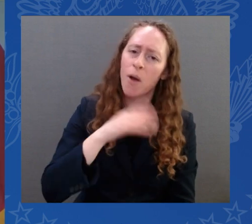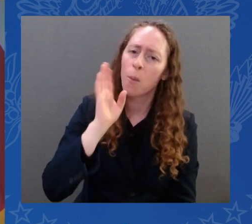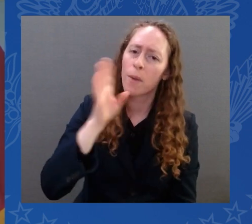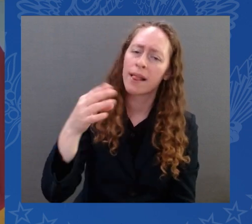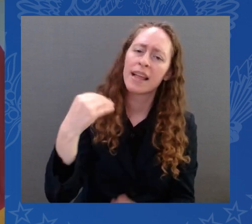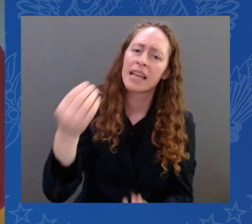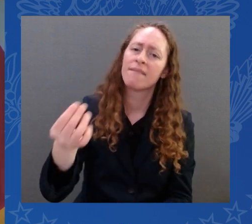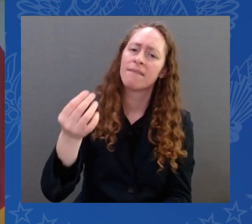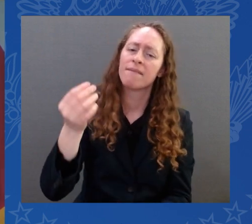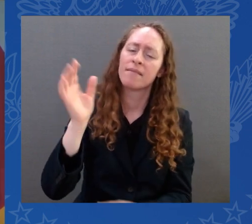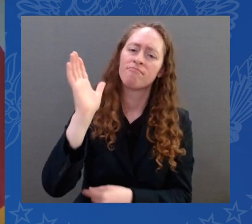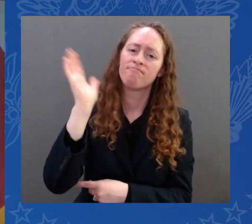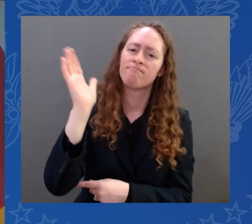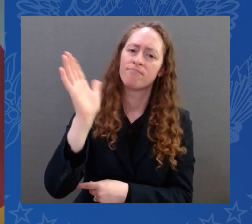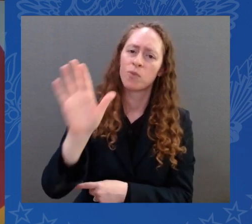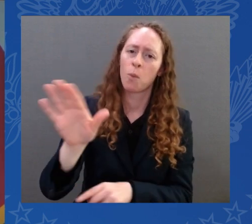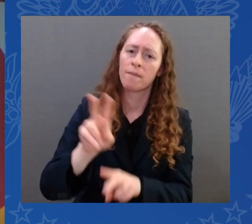two guys who think they're hardass guys